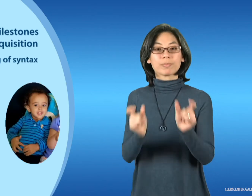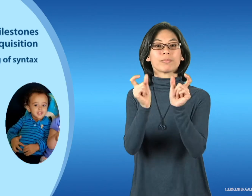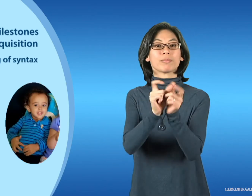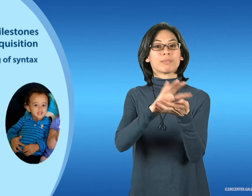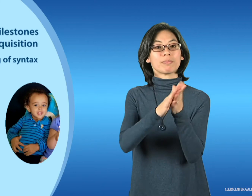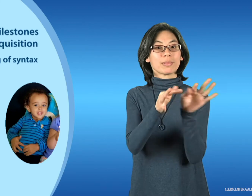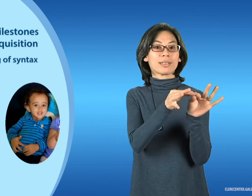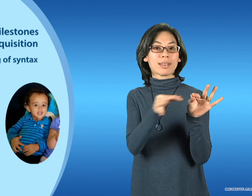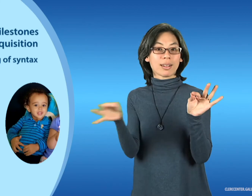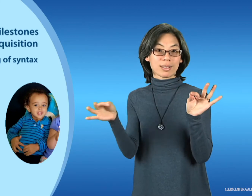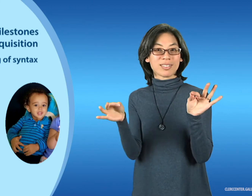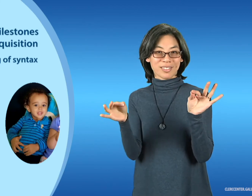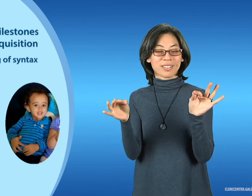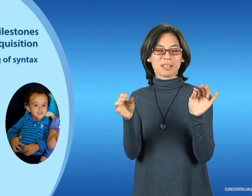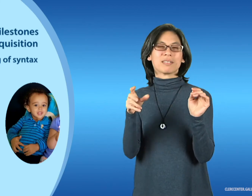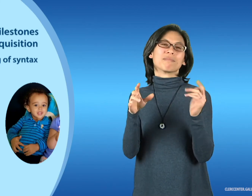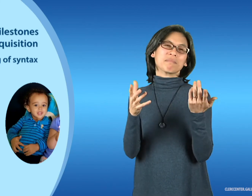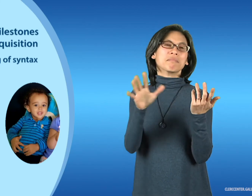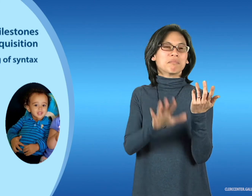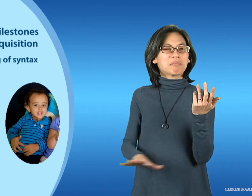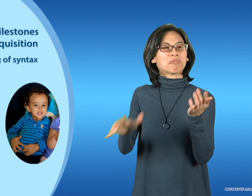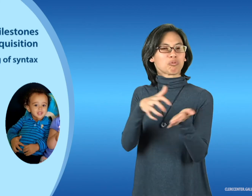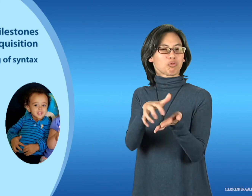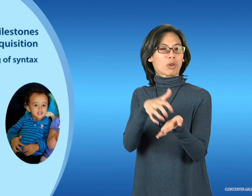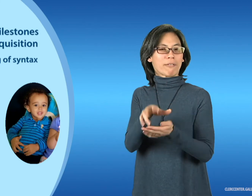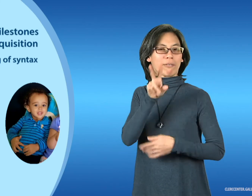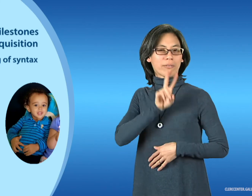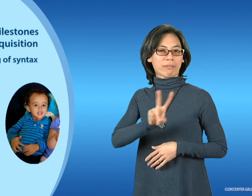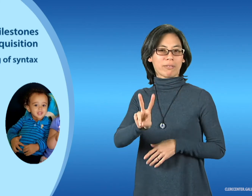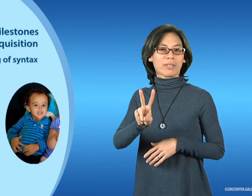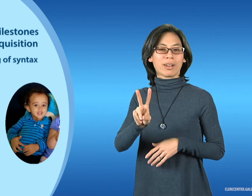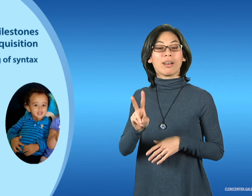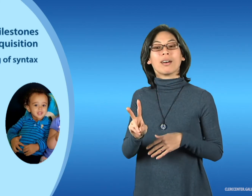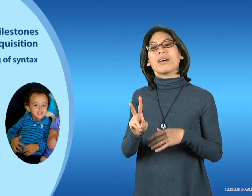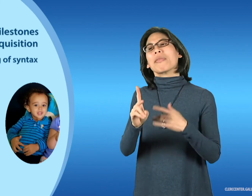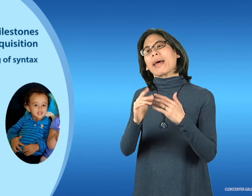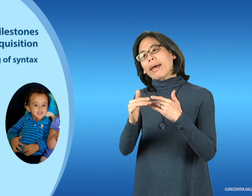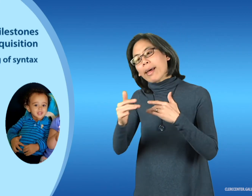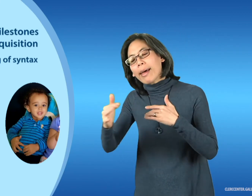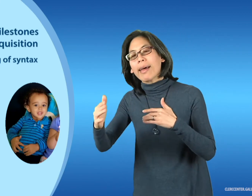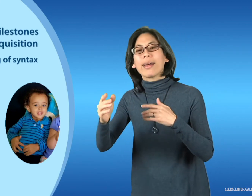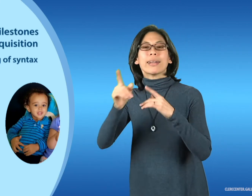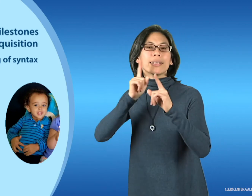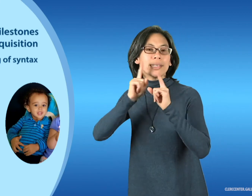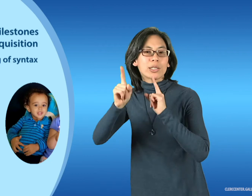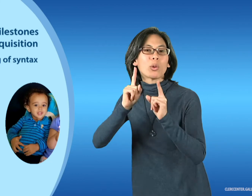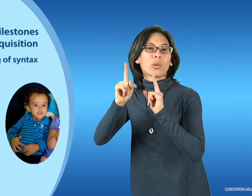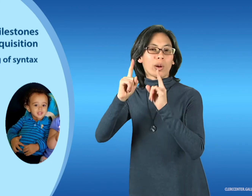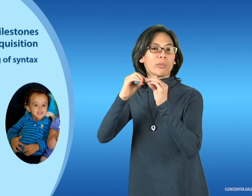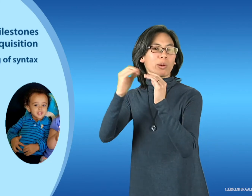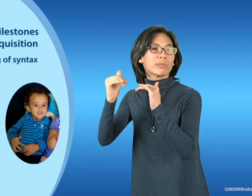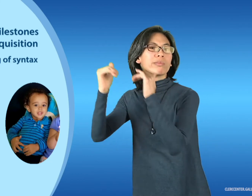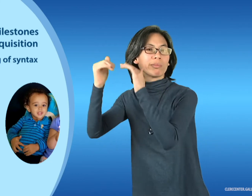put two words together to make simple sentences, and that happens roughly at two years. And beyond that, we have discourse development